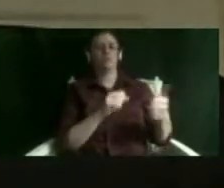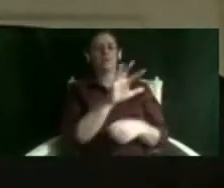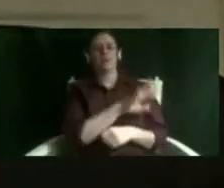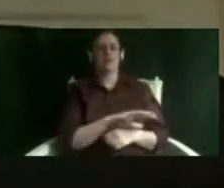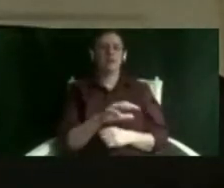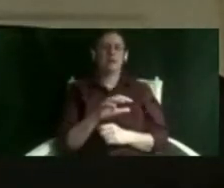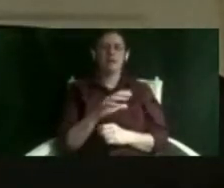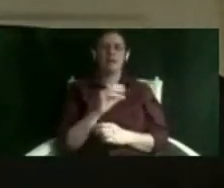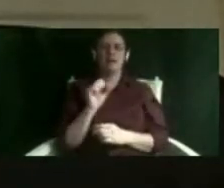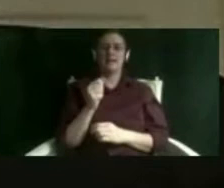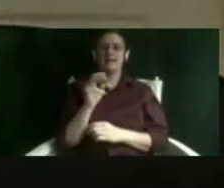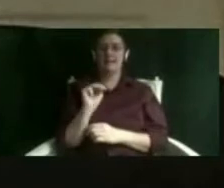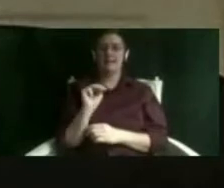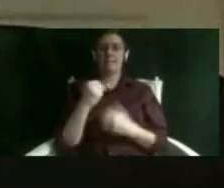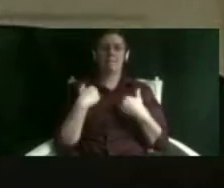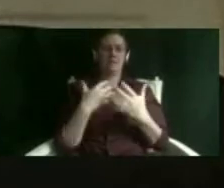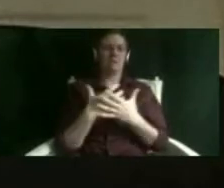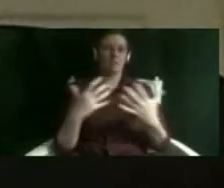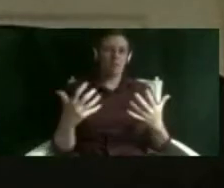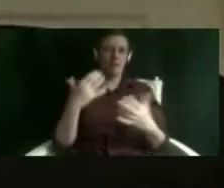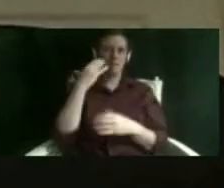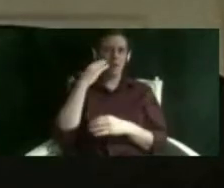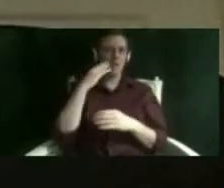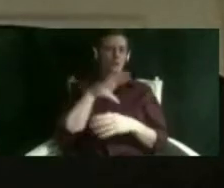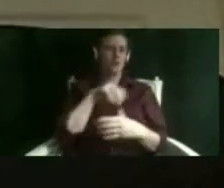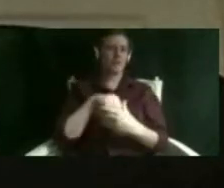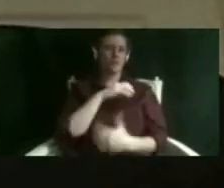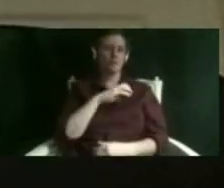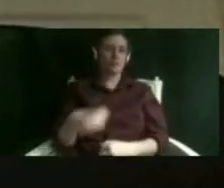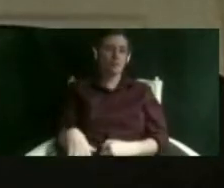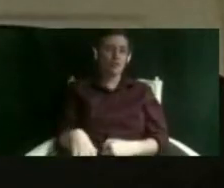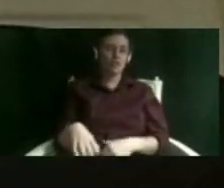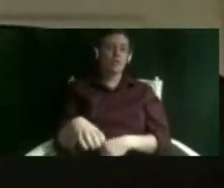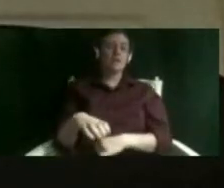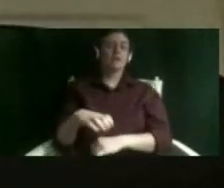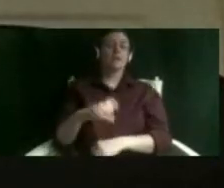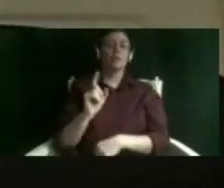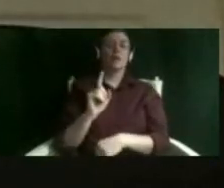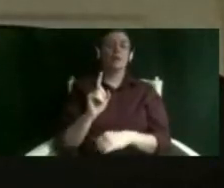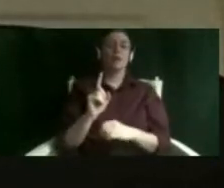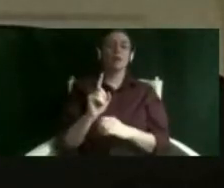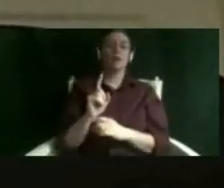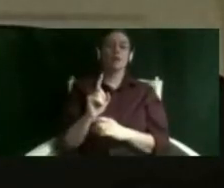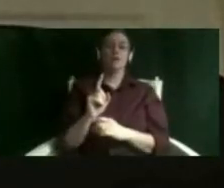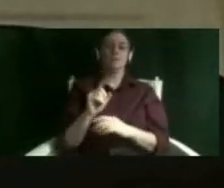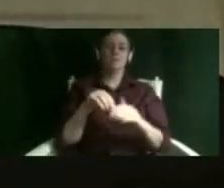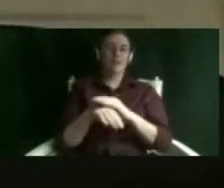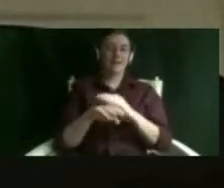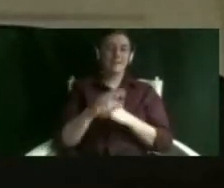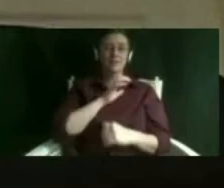a lot of knowledge about in the christian faith where you can access christian communities that